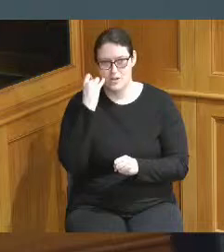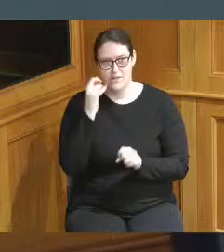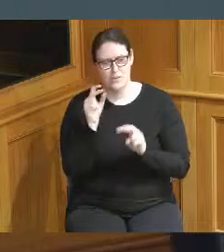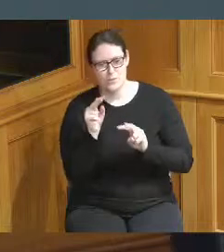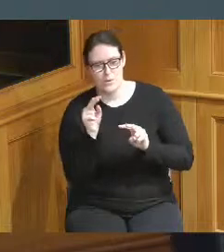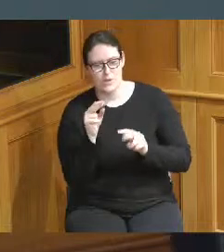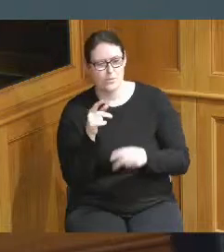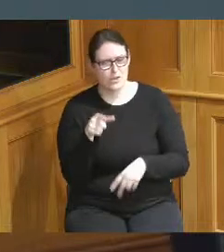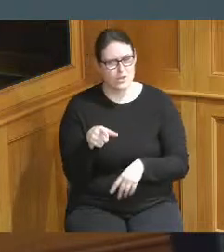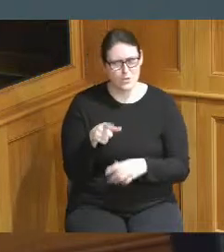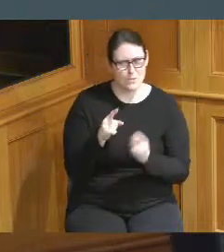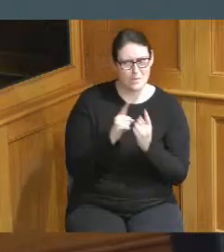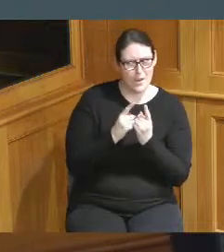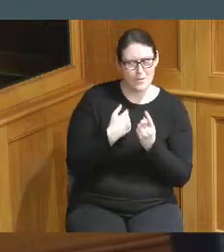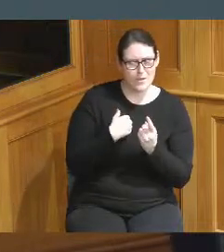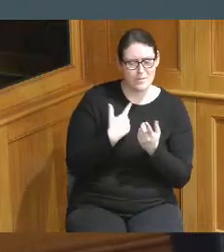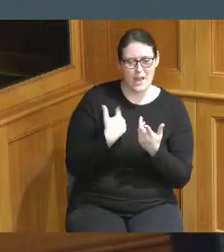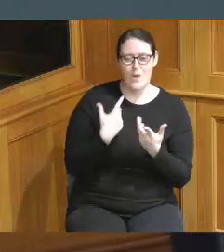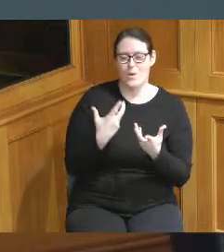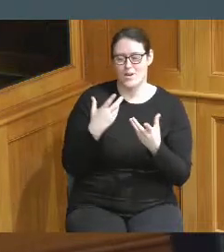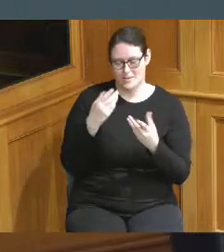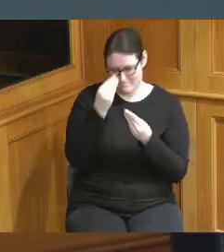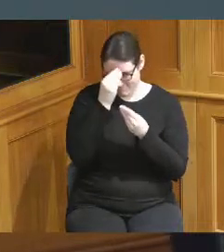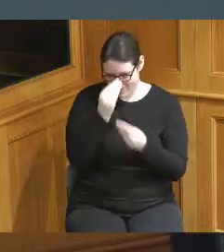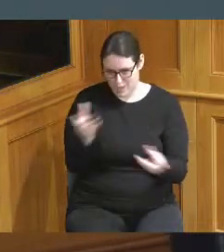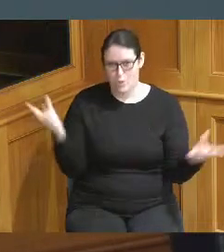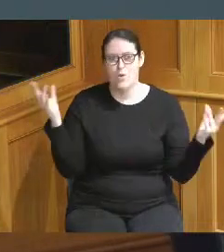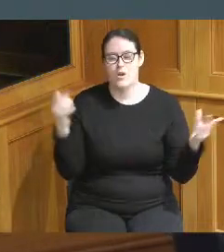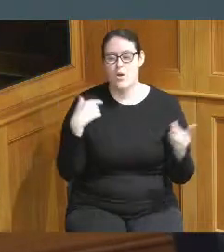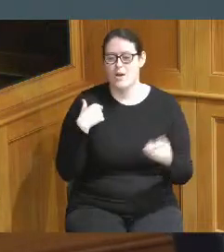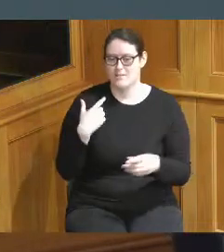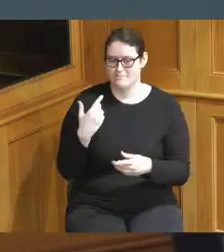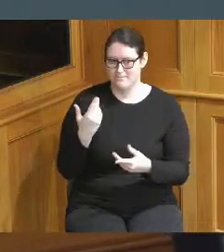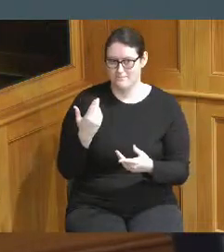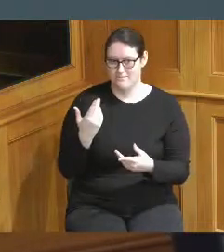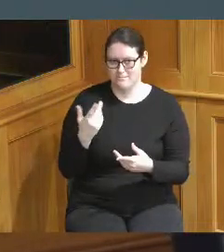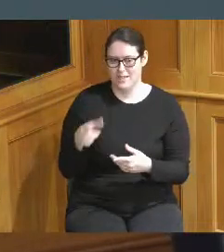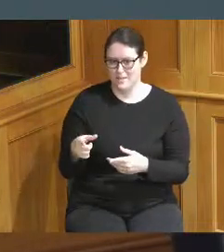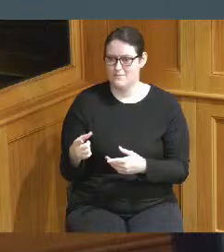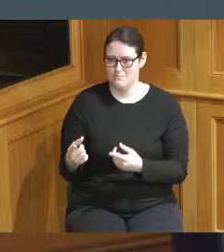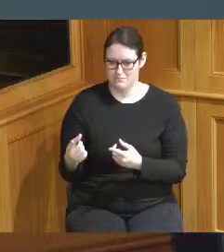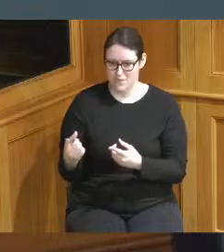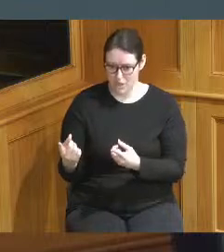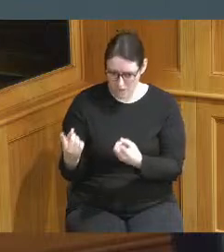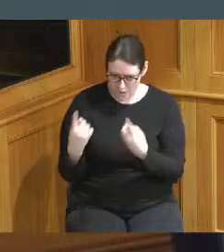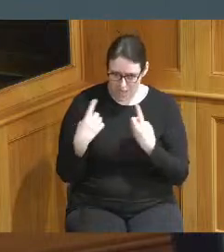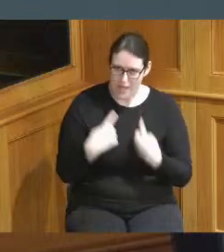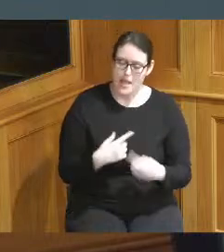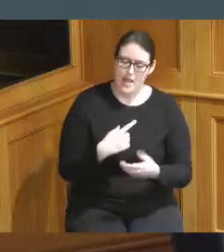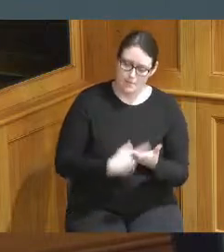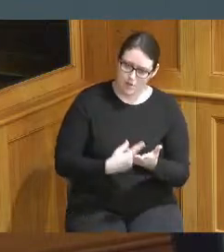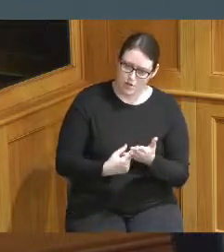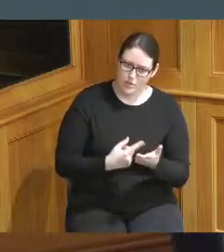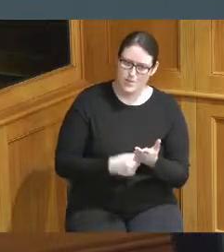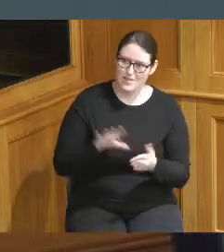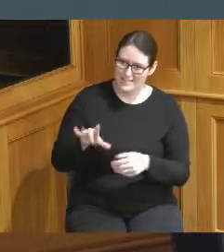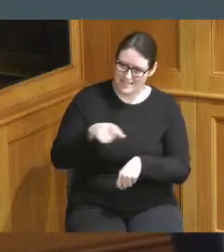people with disabilities but for all people that come for the games including thinking through any